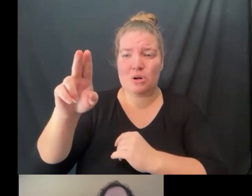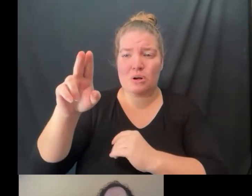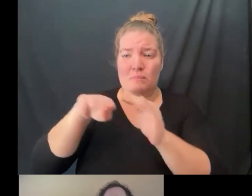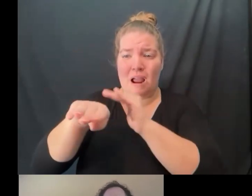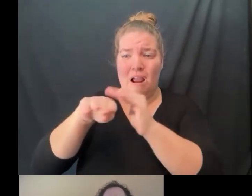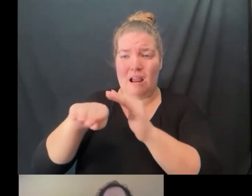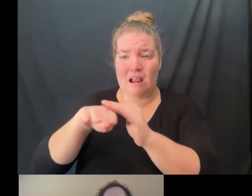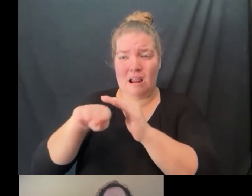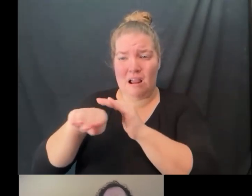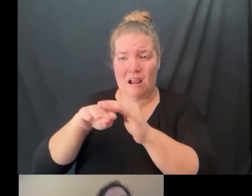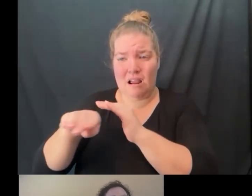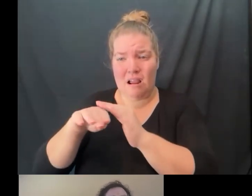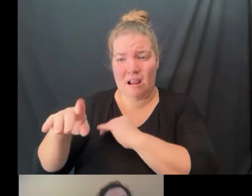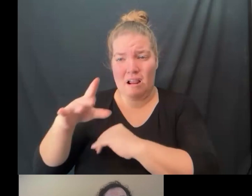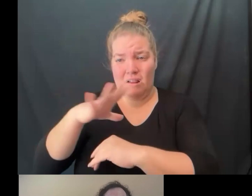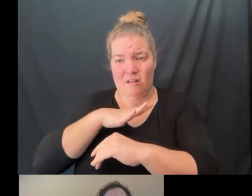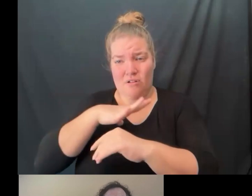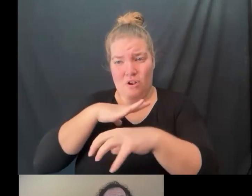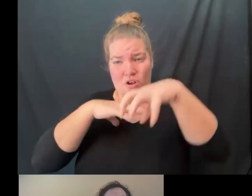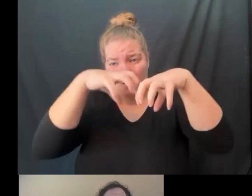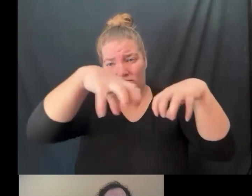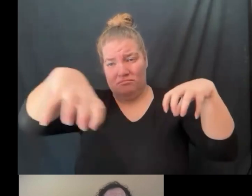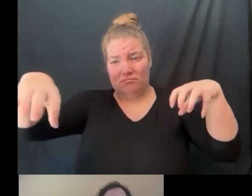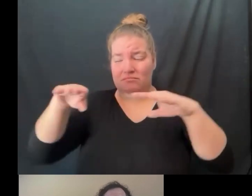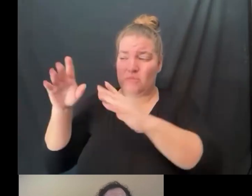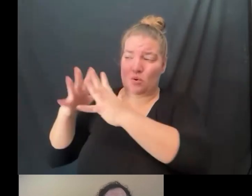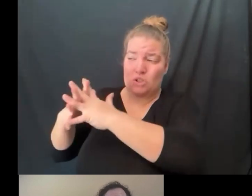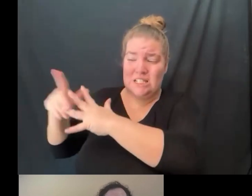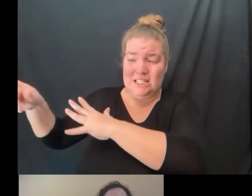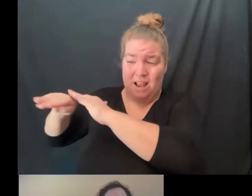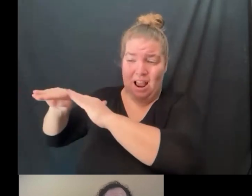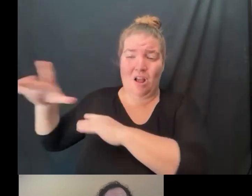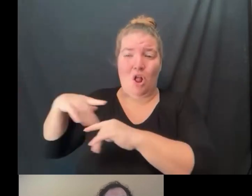and you've got branches in Canada. The majority of your operations are outside Canada,